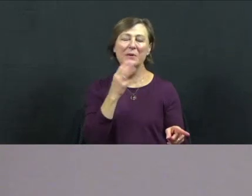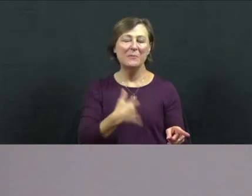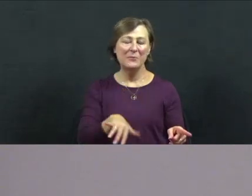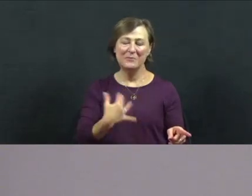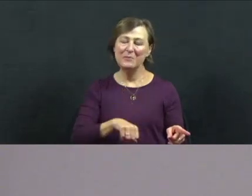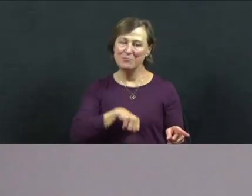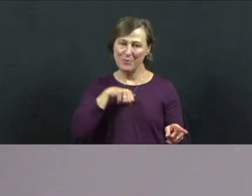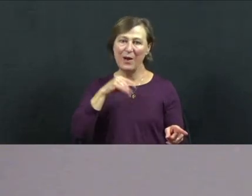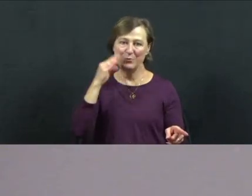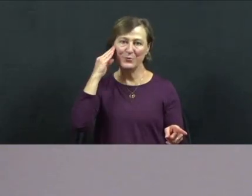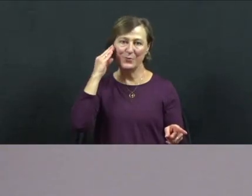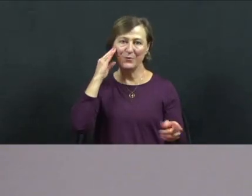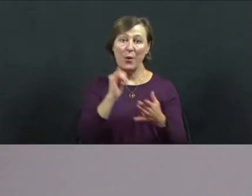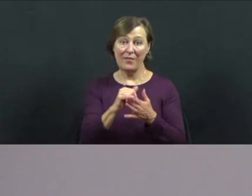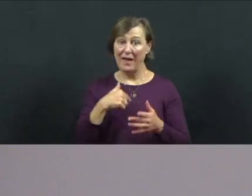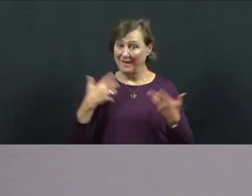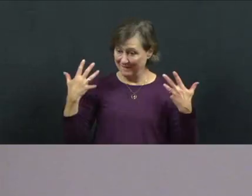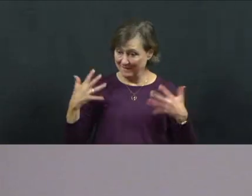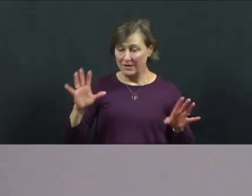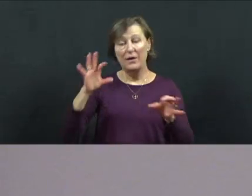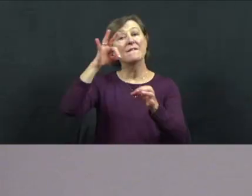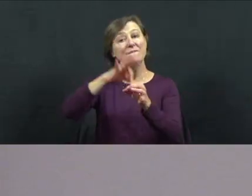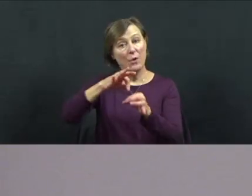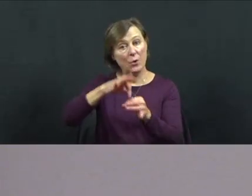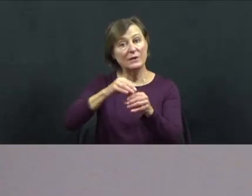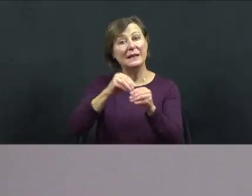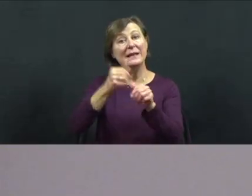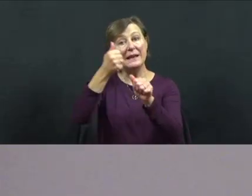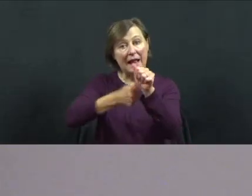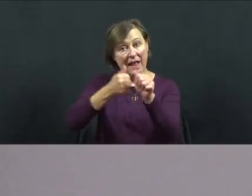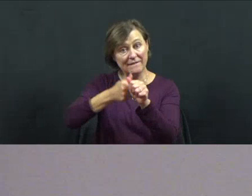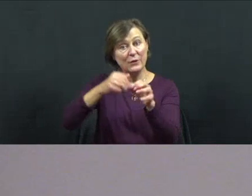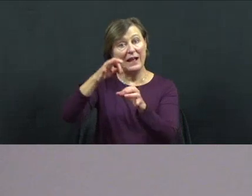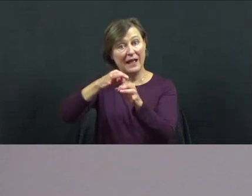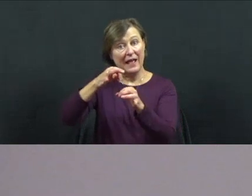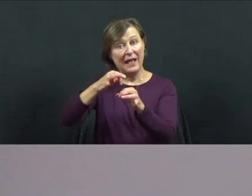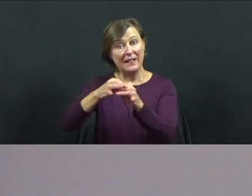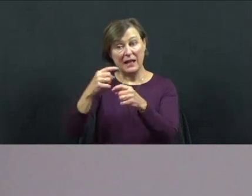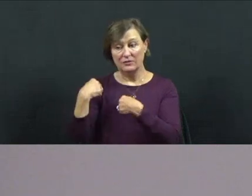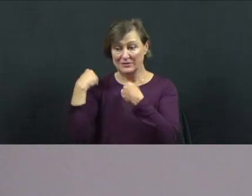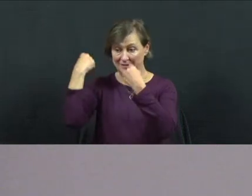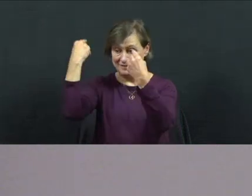that I have voted in every election that's come my way since I was 21 years old.